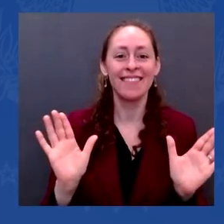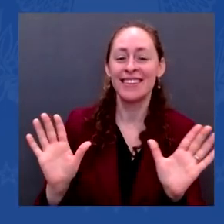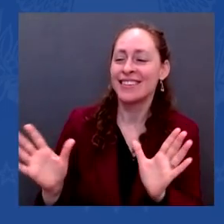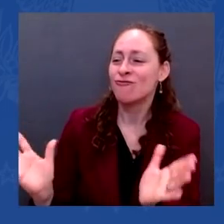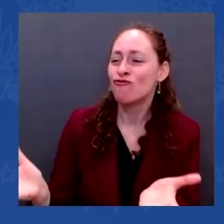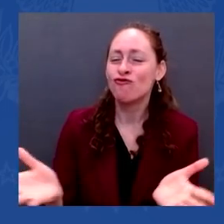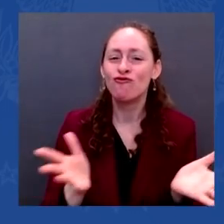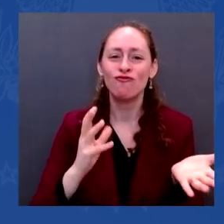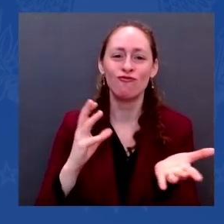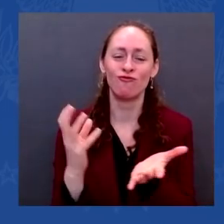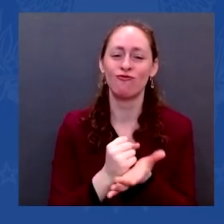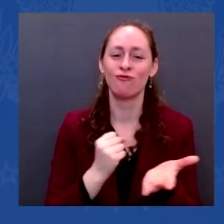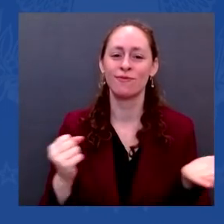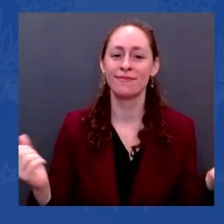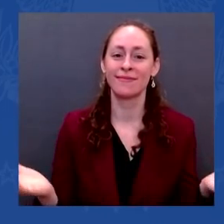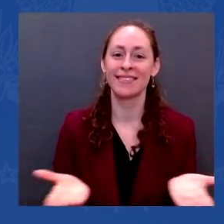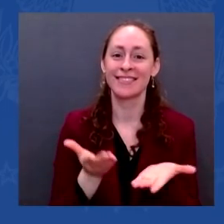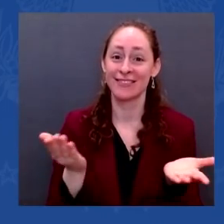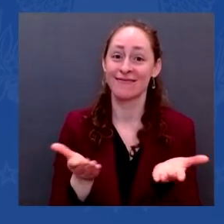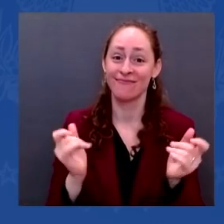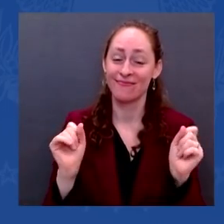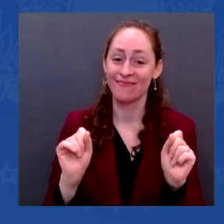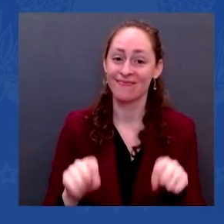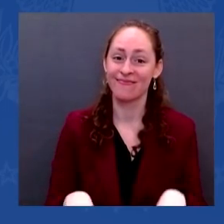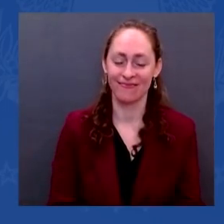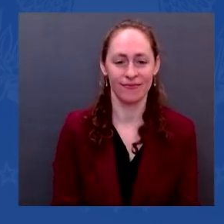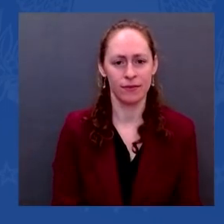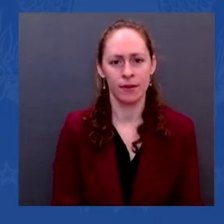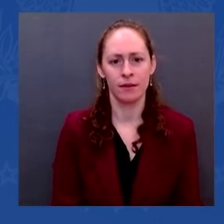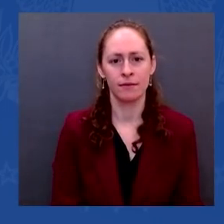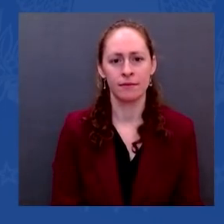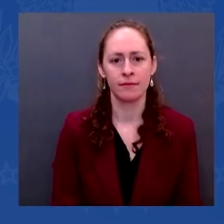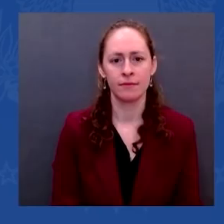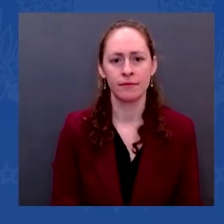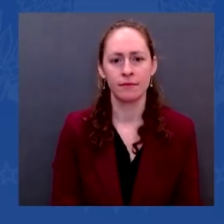I thank our -- I think about our former colleagues and close friends we lost this year: